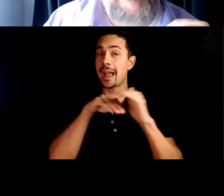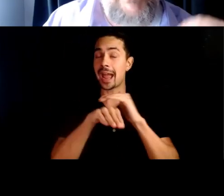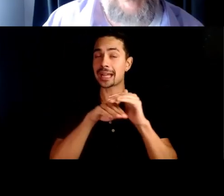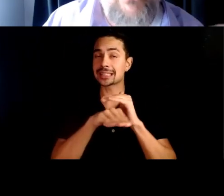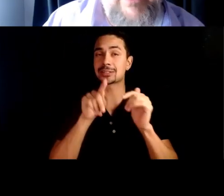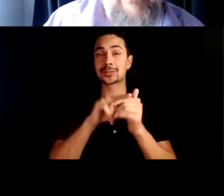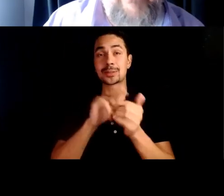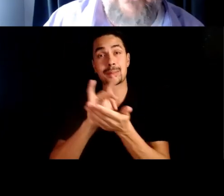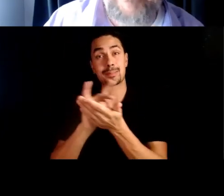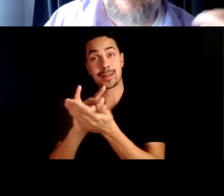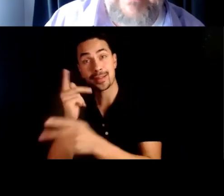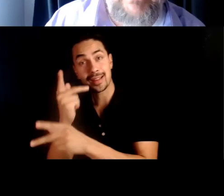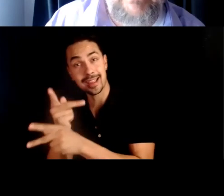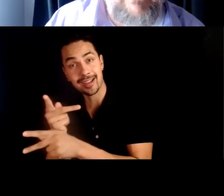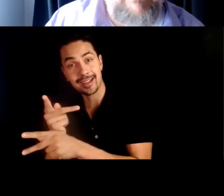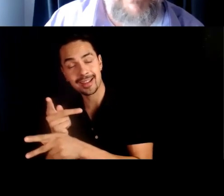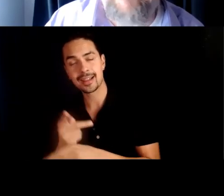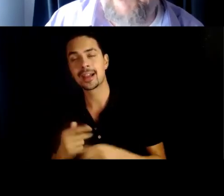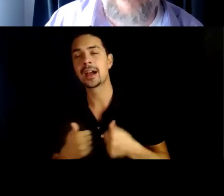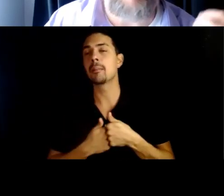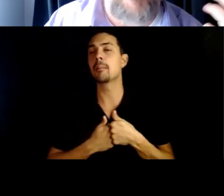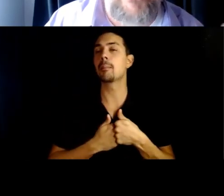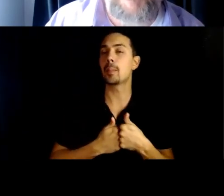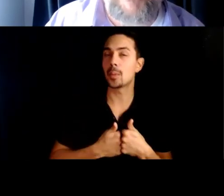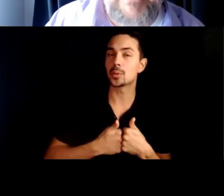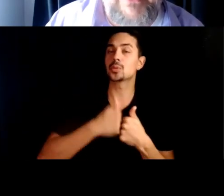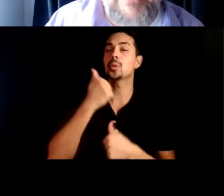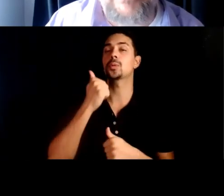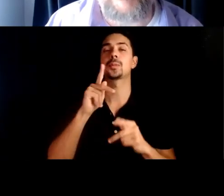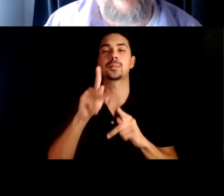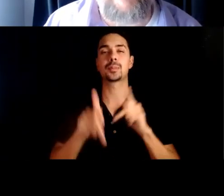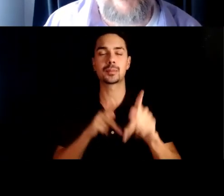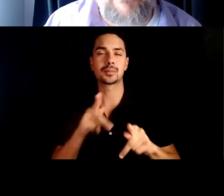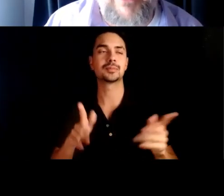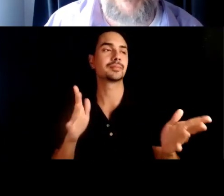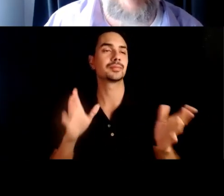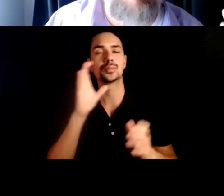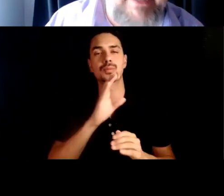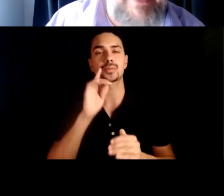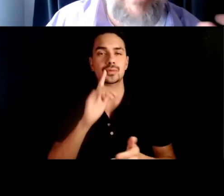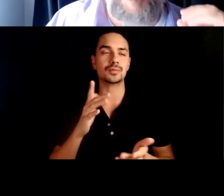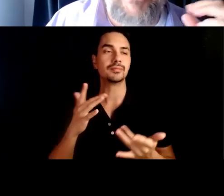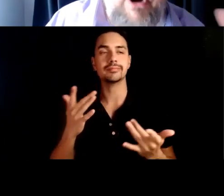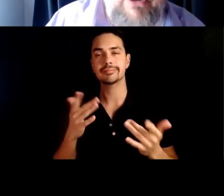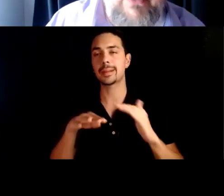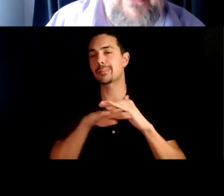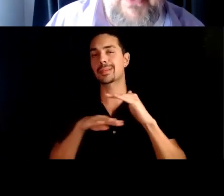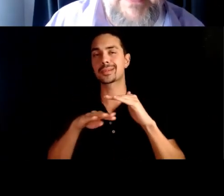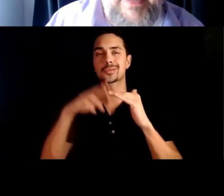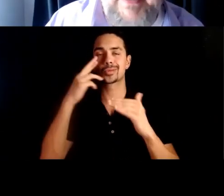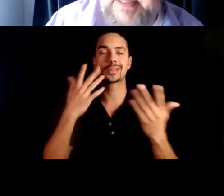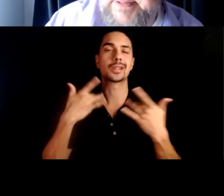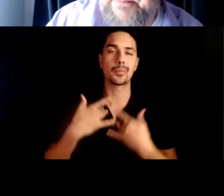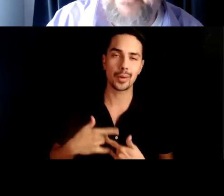it's the majority of folks that are seeking therapy for those basic reasons of depression, anxiety, all of those things.